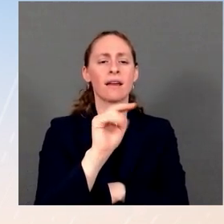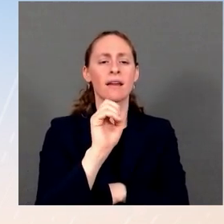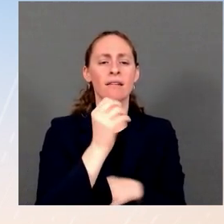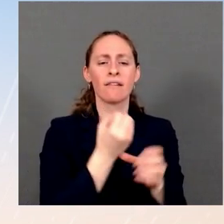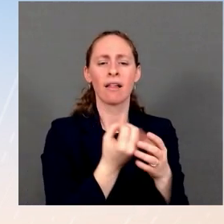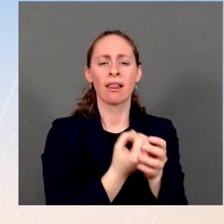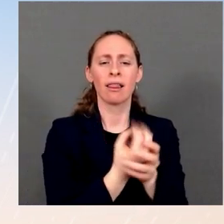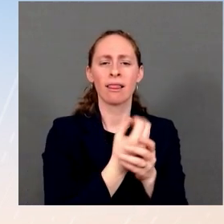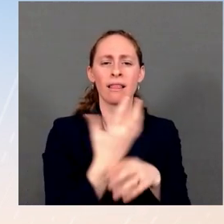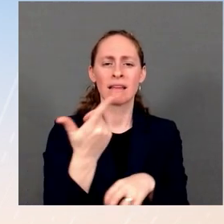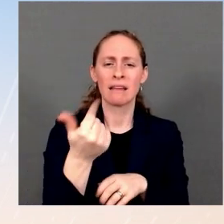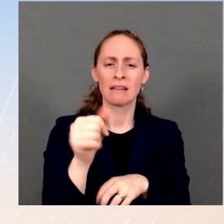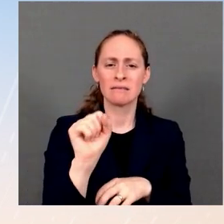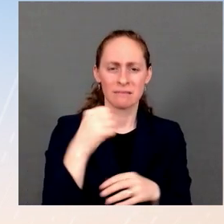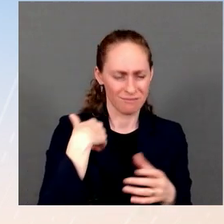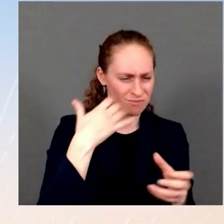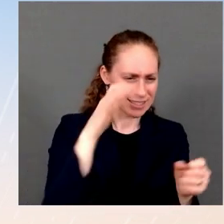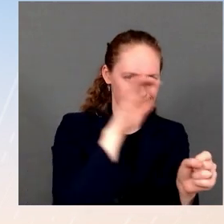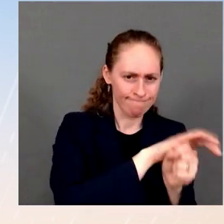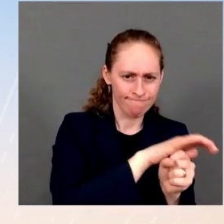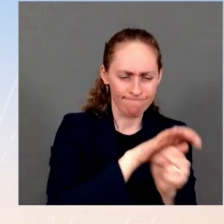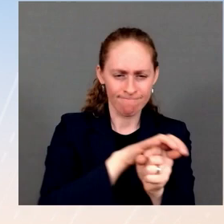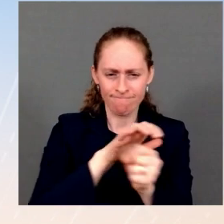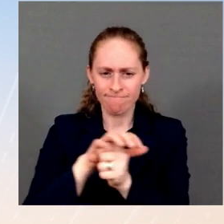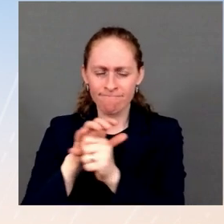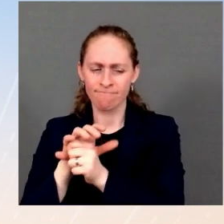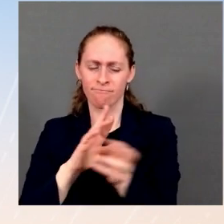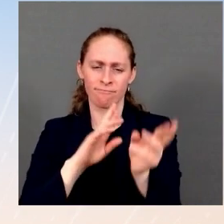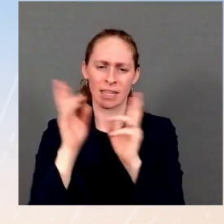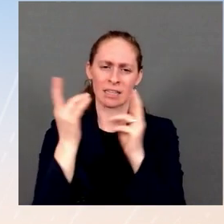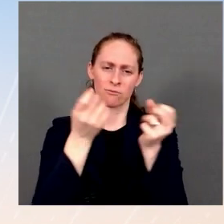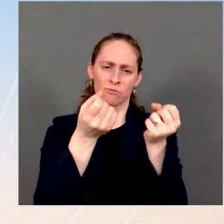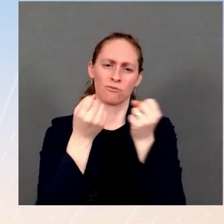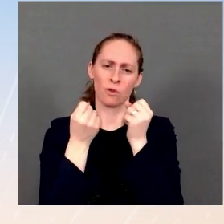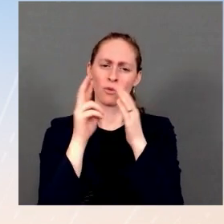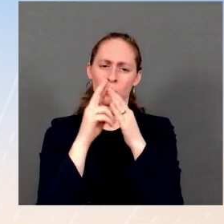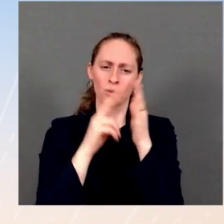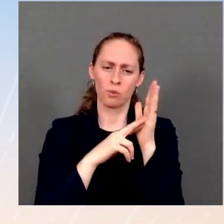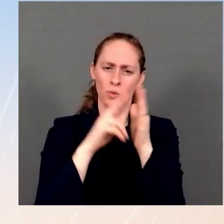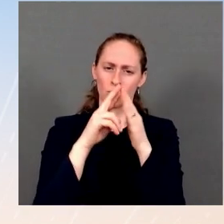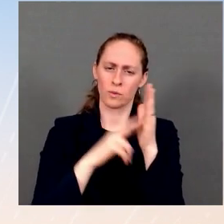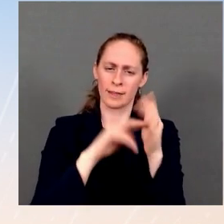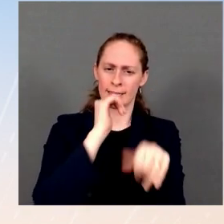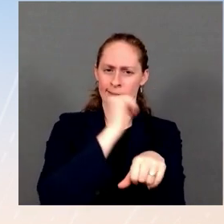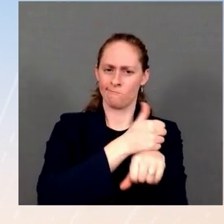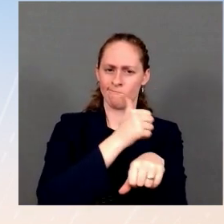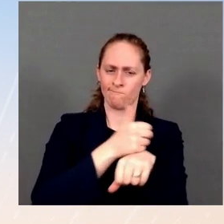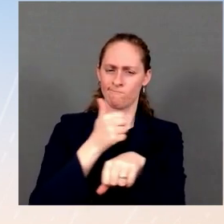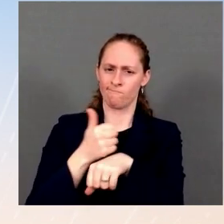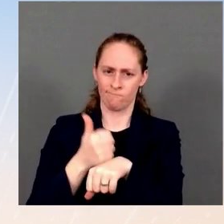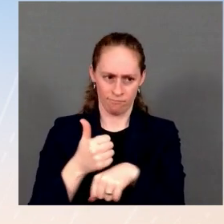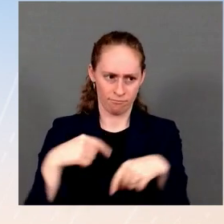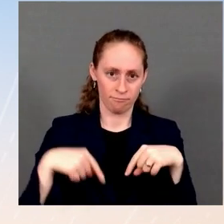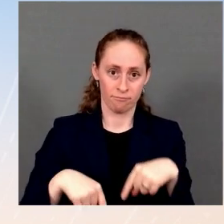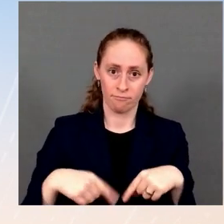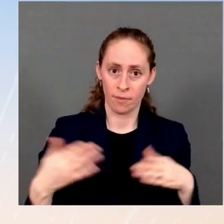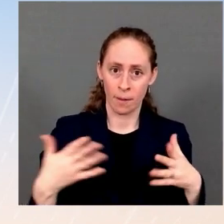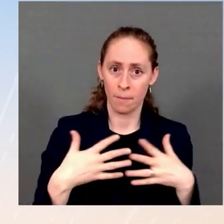to come along with us, over 100 countries joining that ambition. If you look at the auto sector,